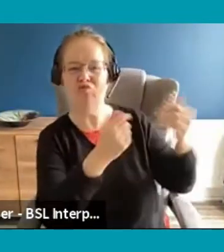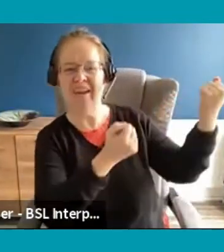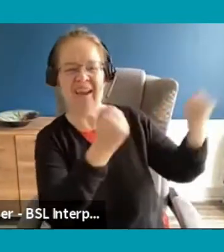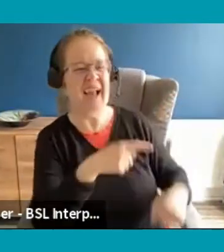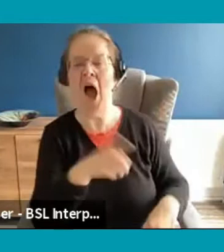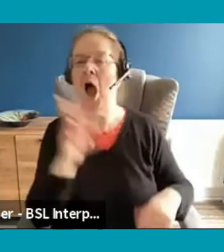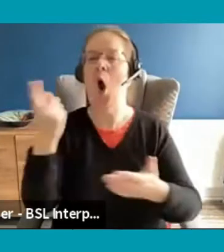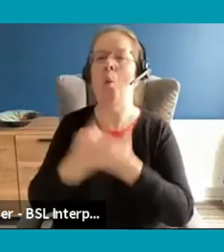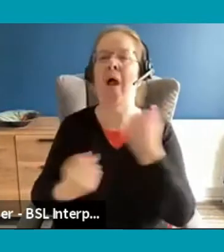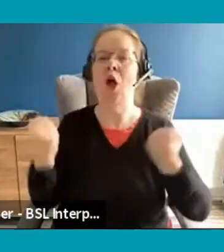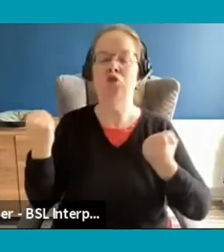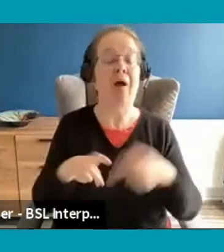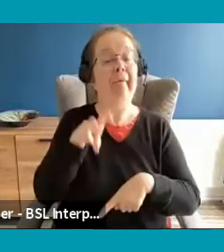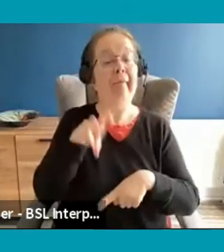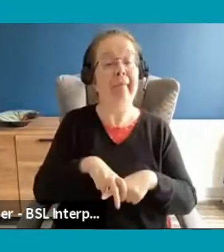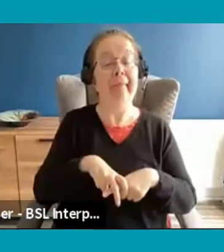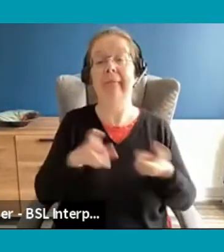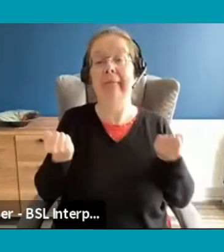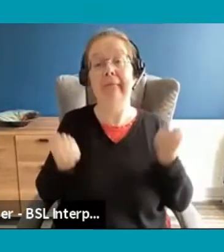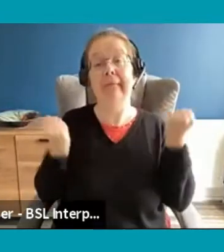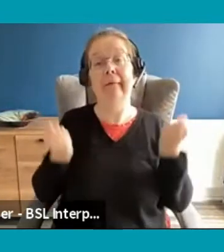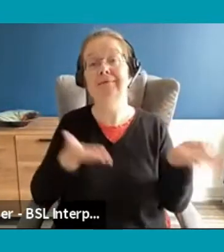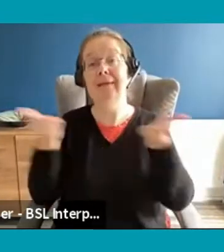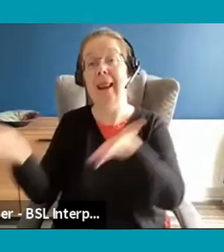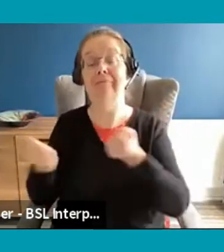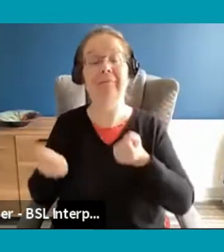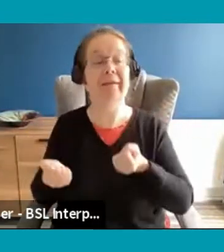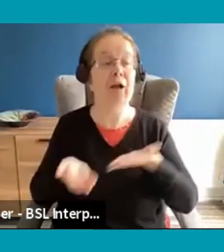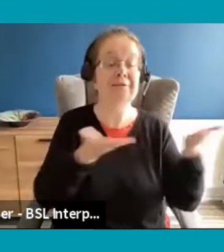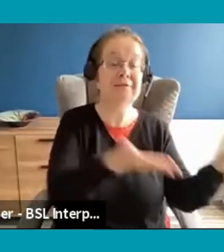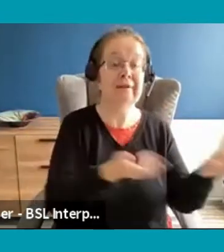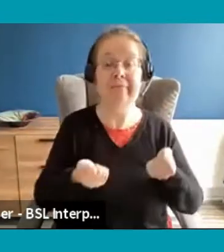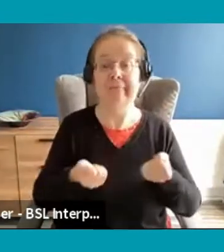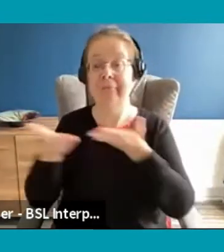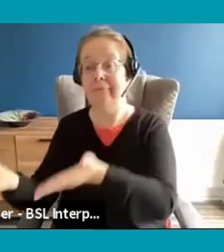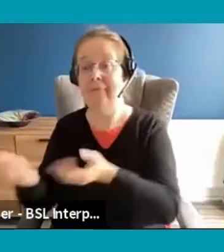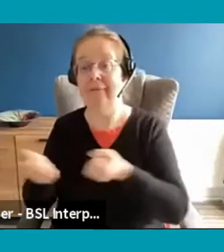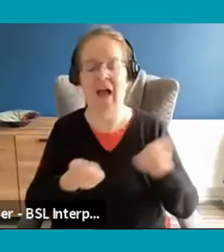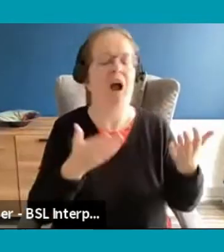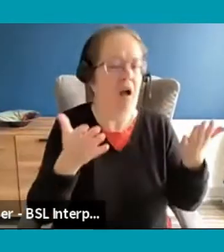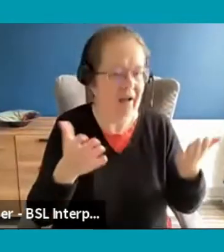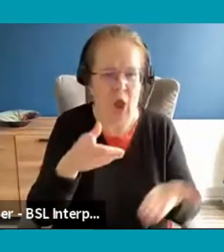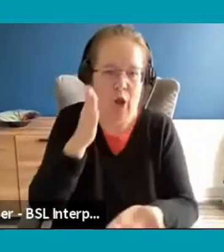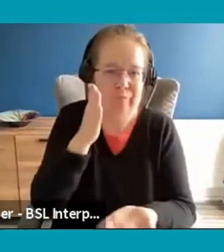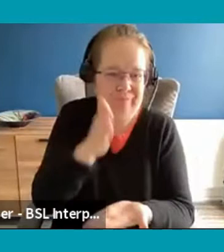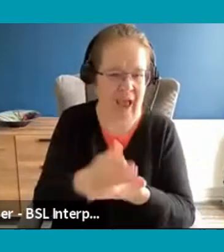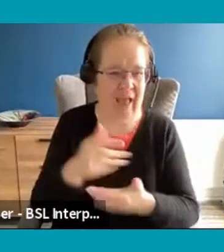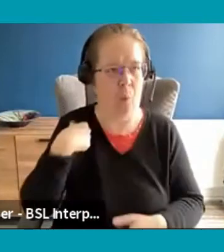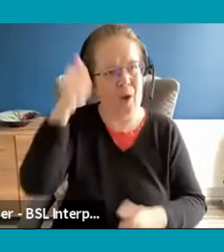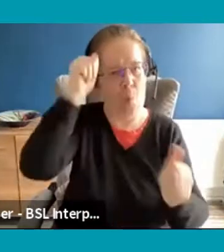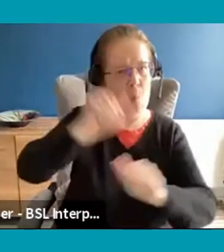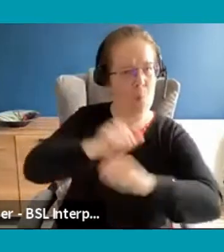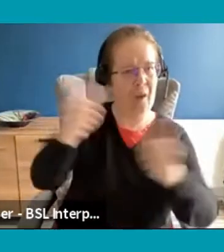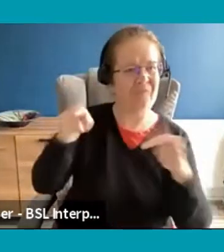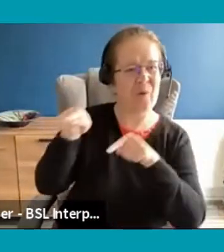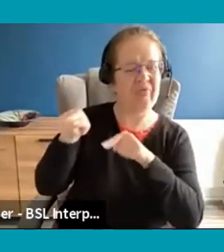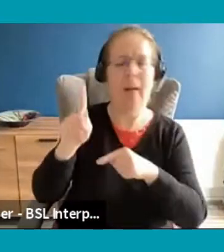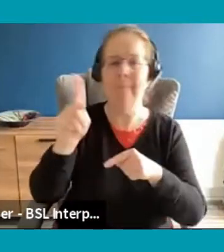But sit in a van and deliver a parcel which is absolutely our bread and butter and what we're most known for. But there is so much fantastic